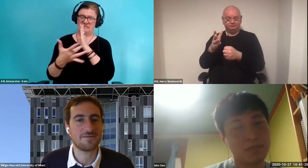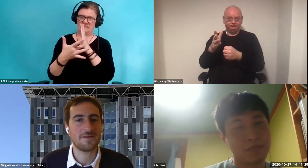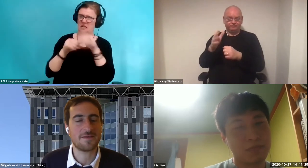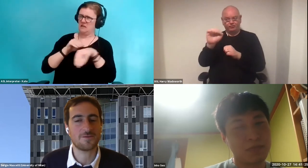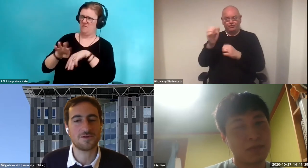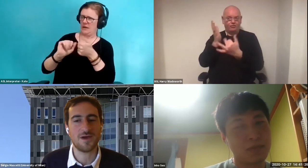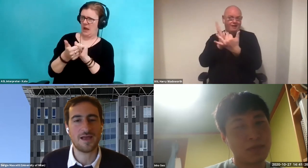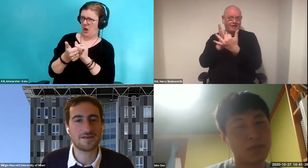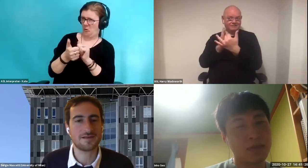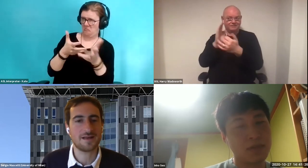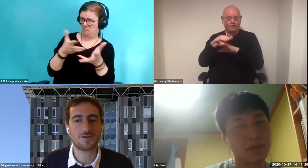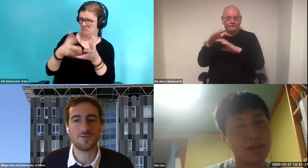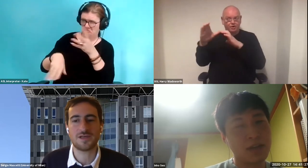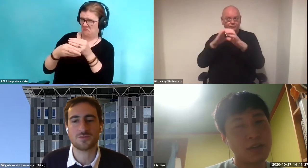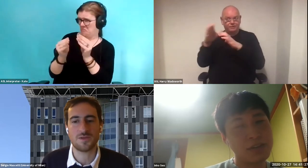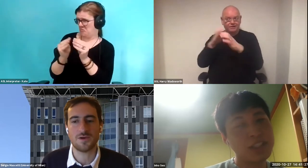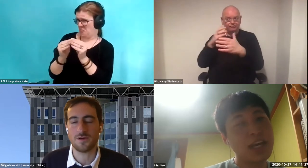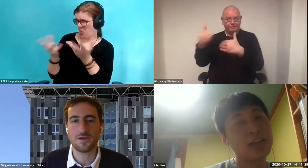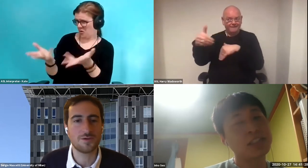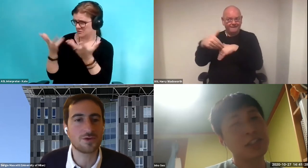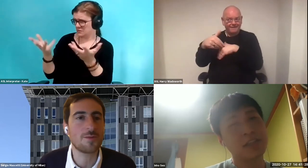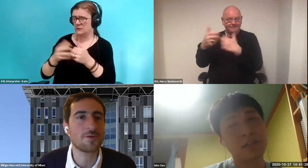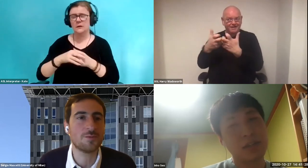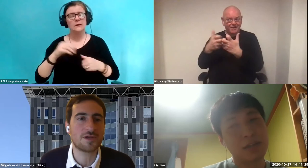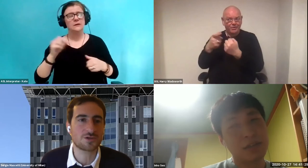anything you want to add like communication yeah actually talk about communication with